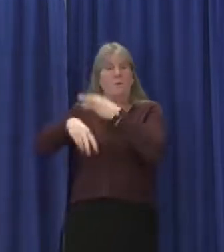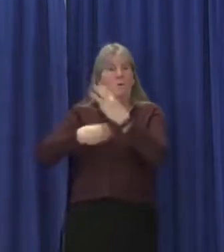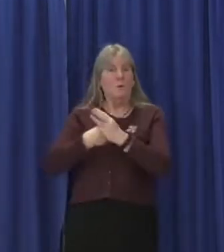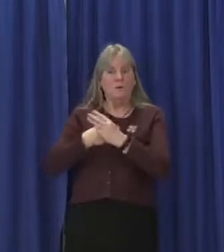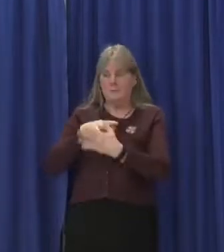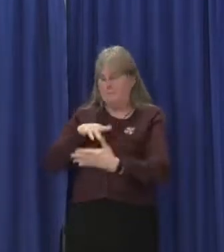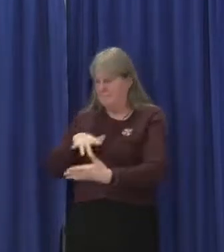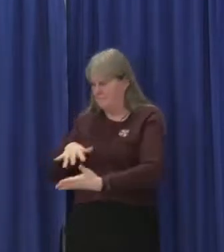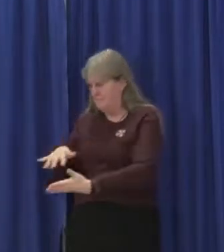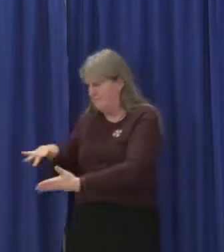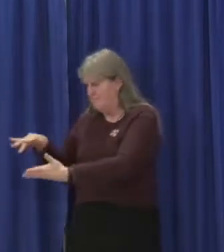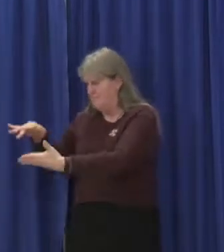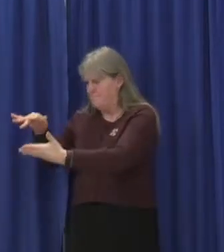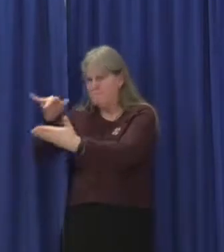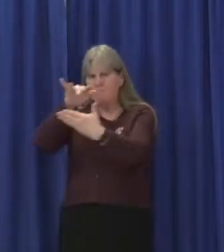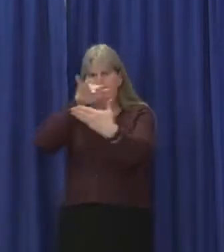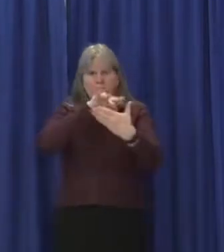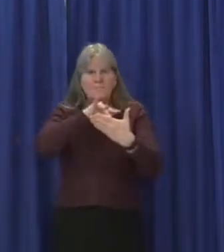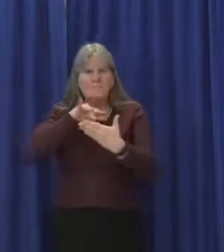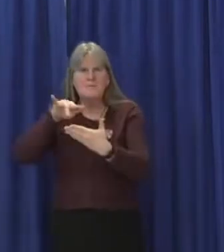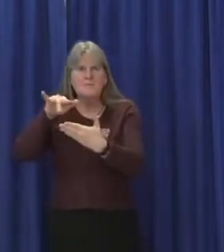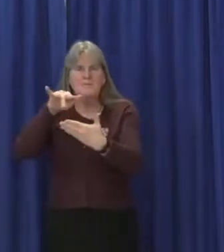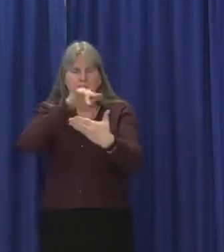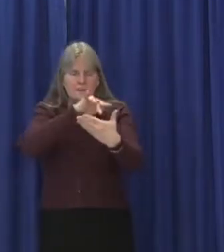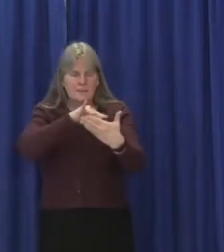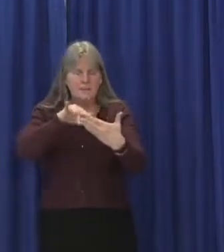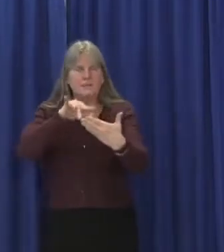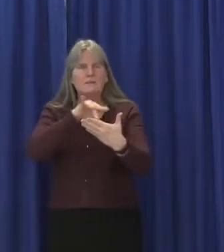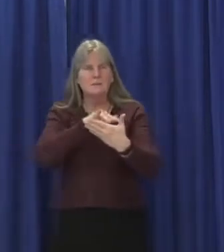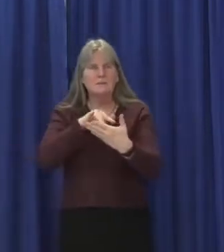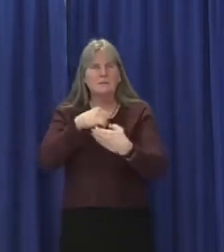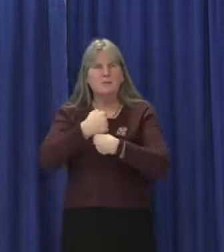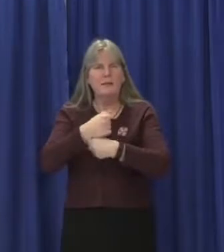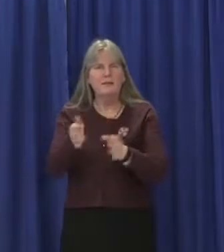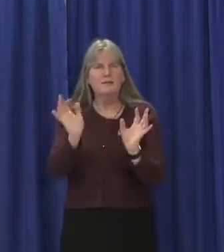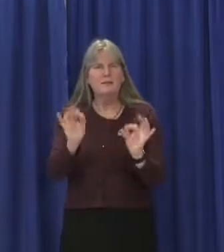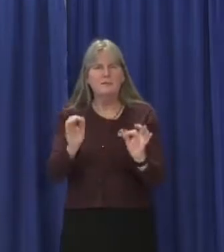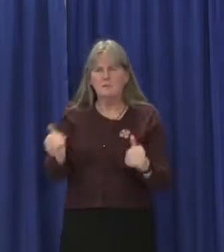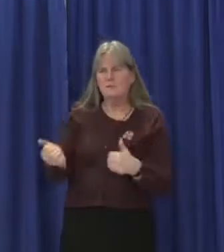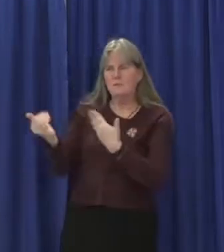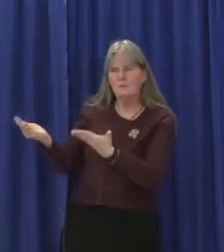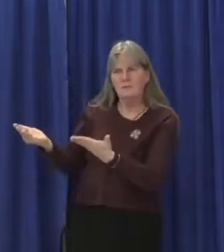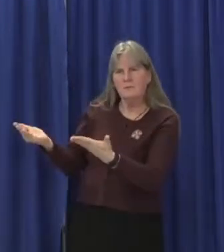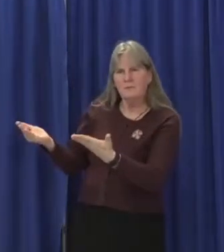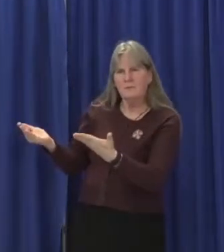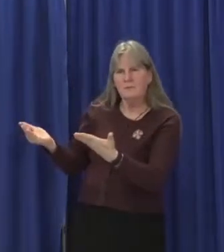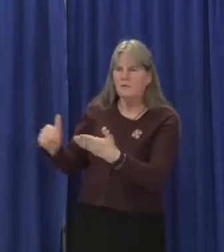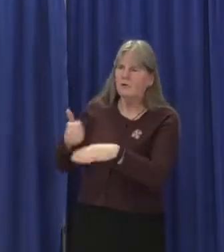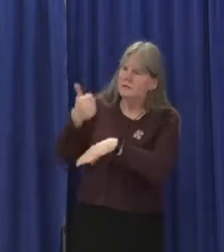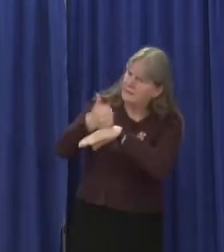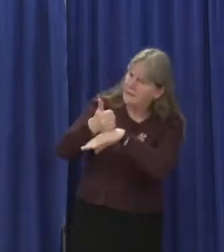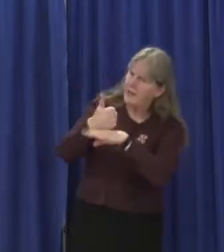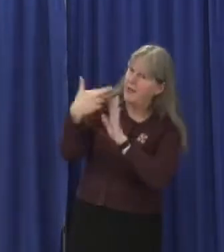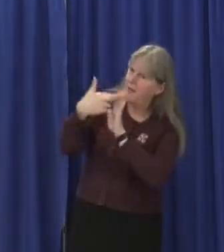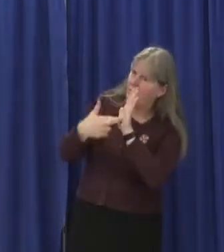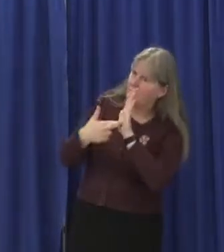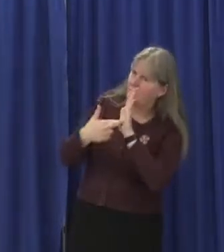considerations that I take into account in recommending either to put measures in, or to lift those measures.